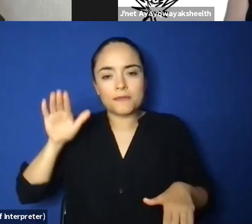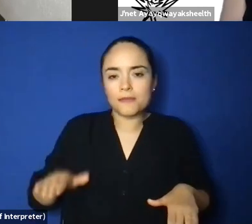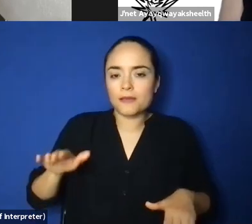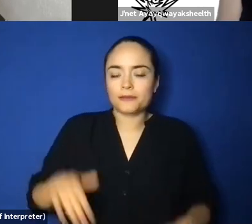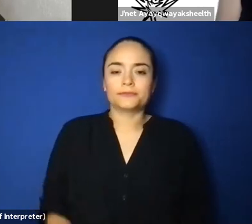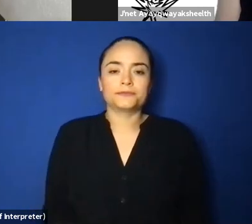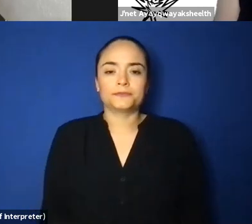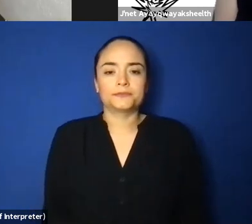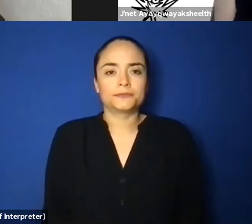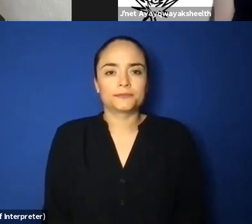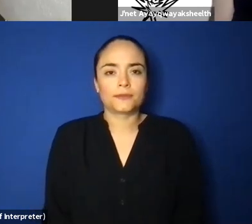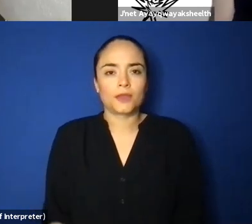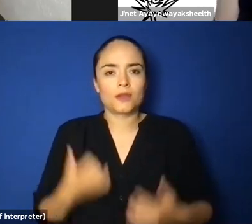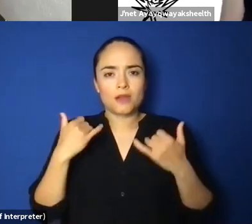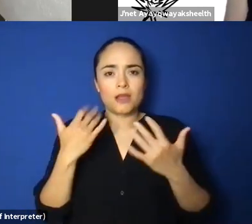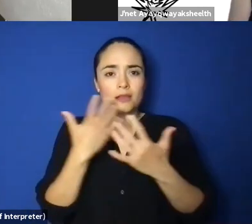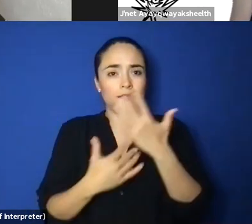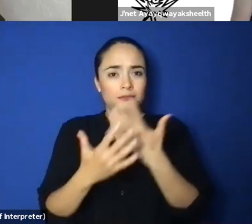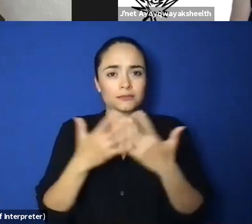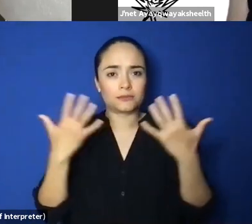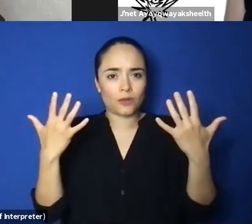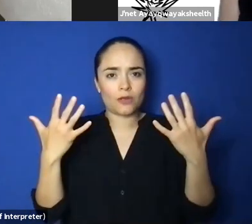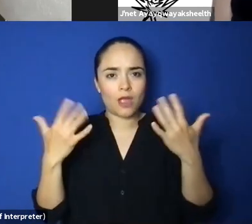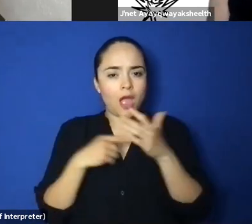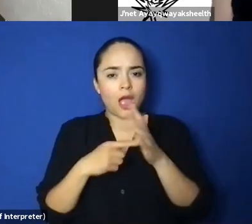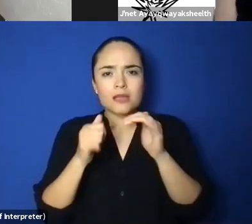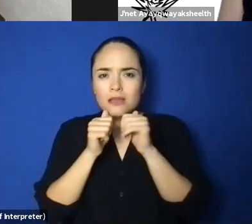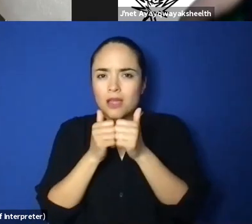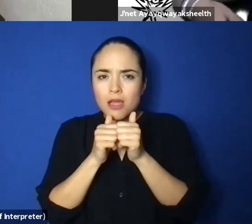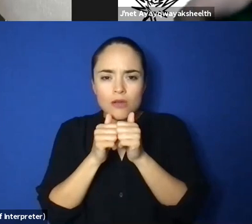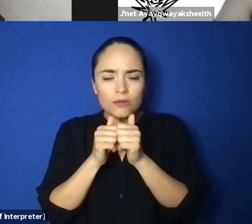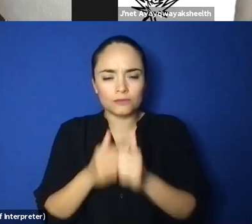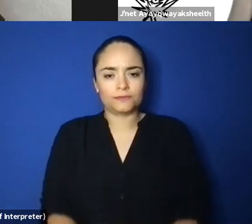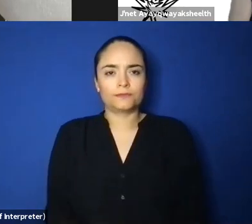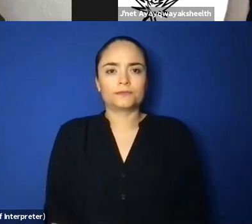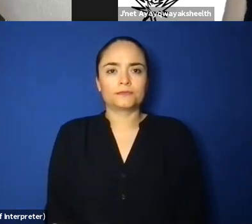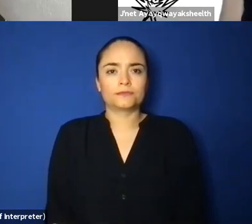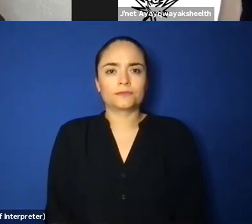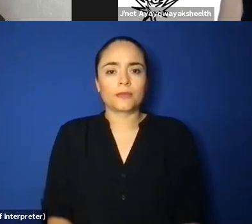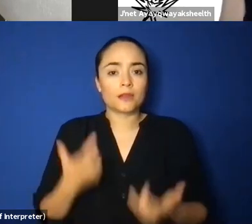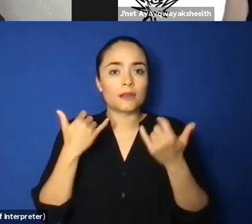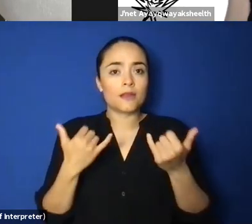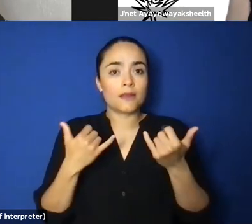now to show you the timing. So the trick now is to transfer that movement to your feet. So it looks